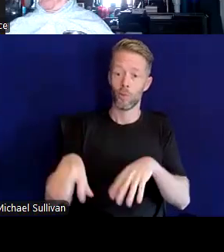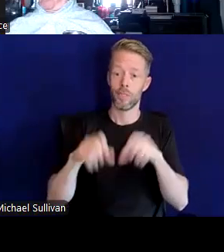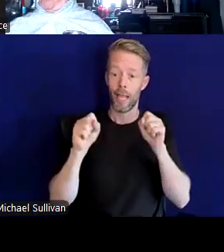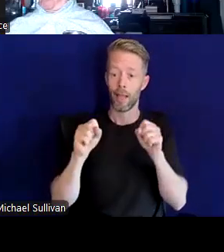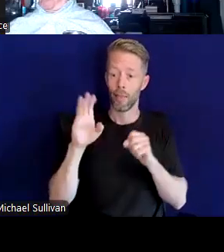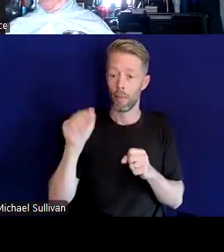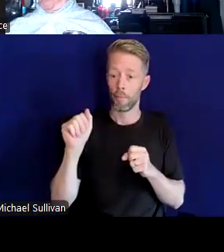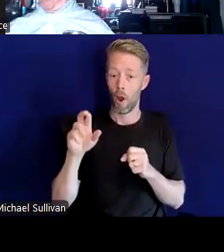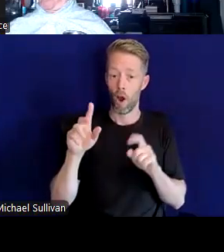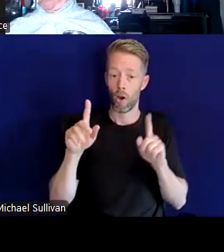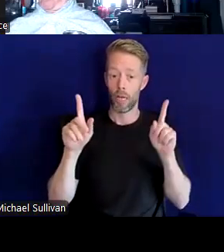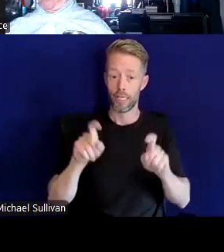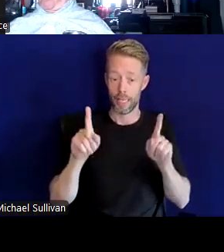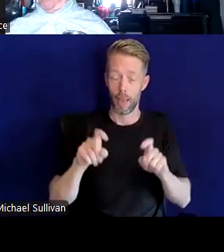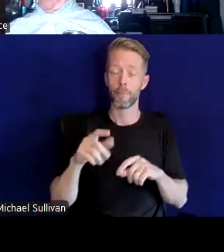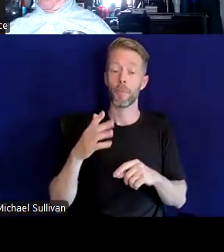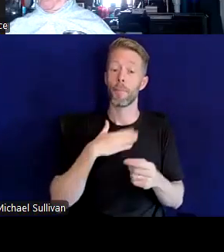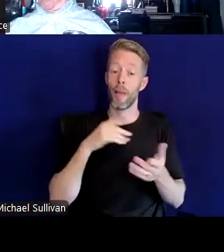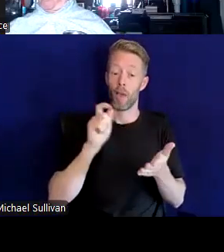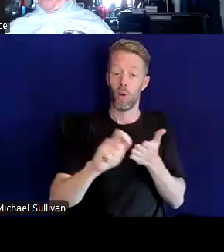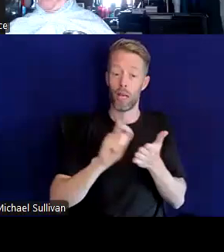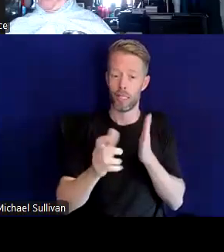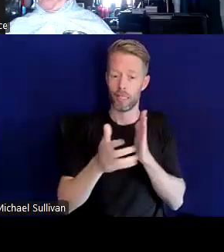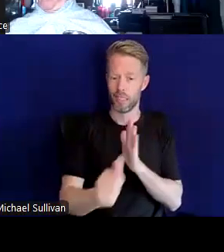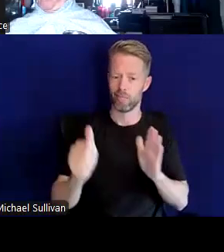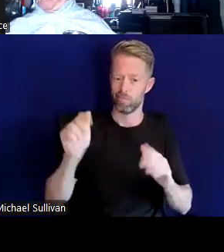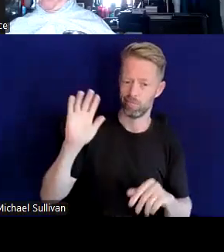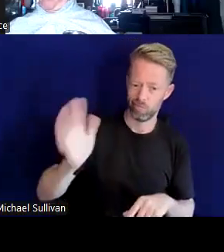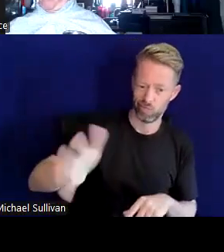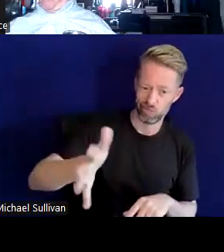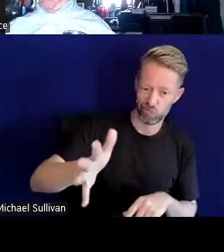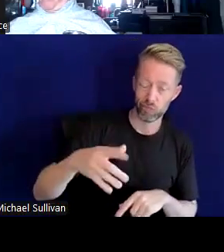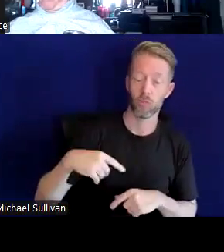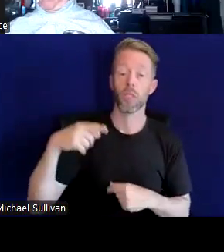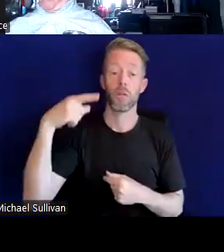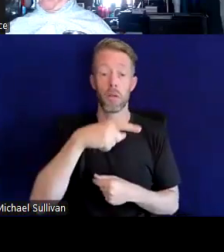school and was planning to take the bar, they paid for a